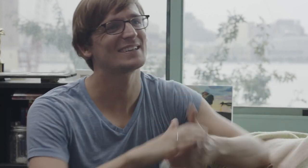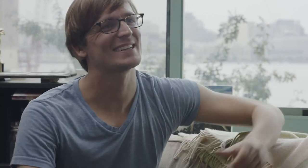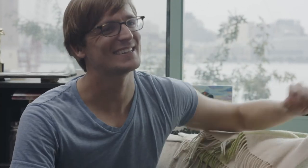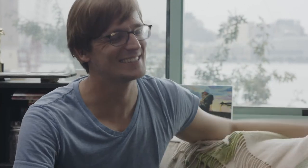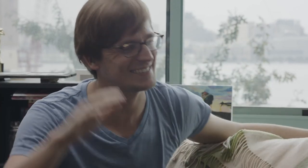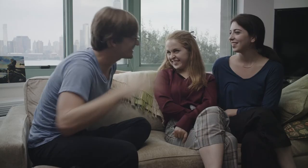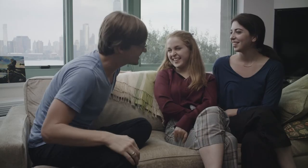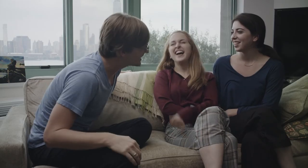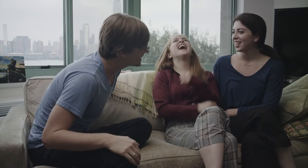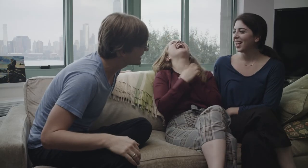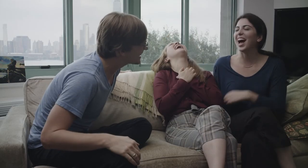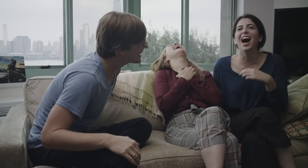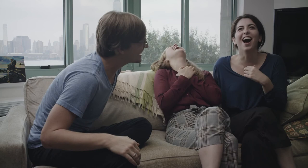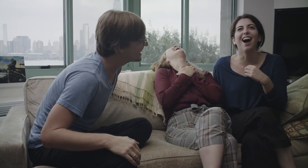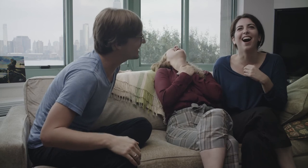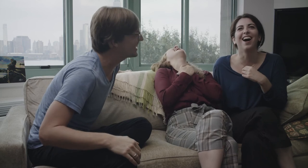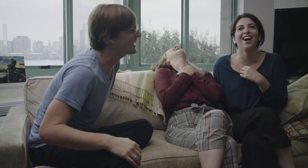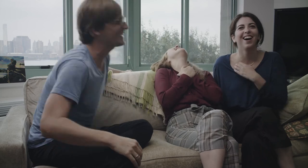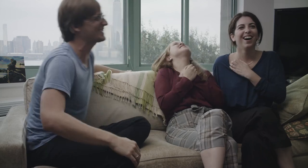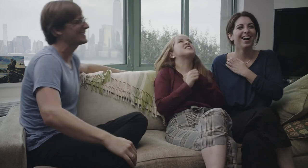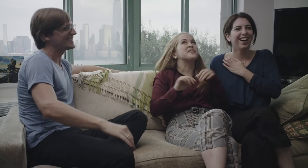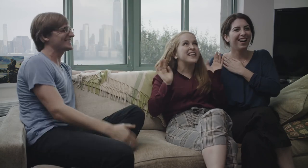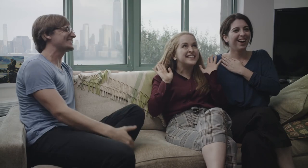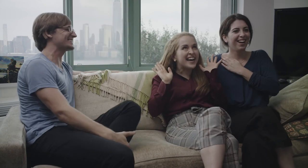Real Housewives. : Dorinda!